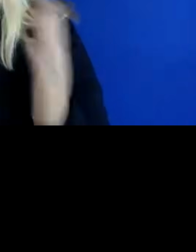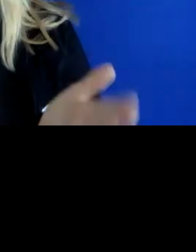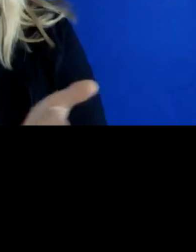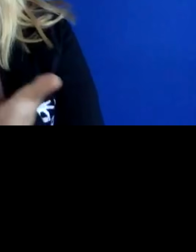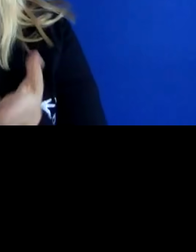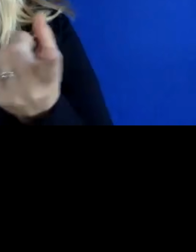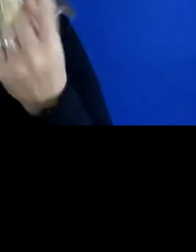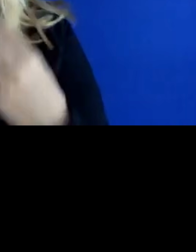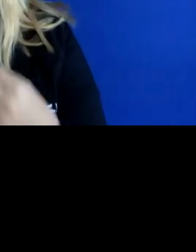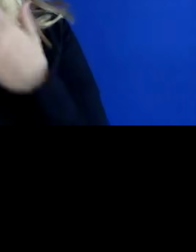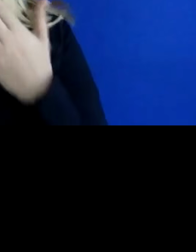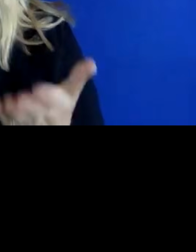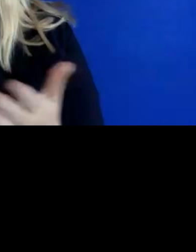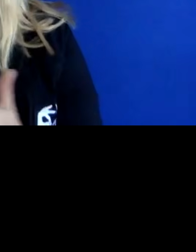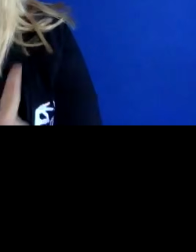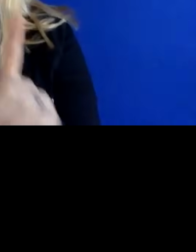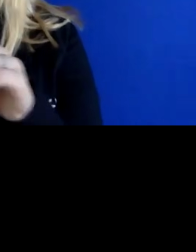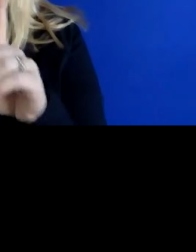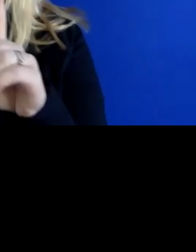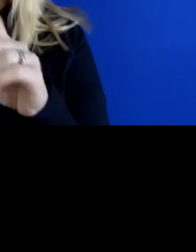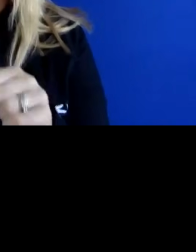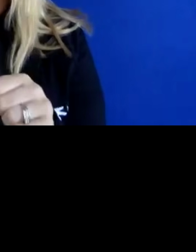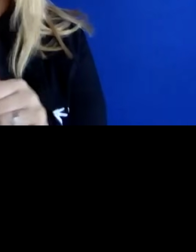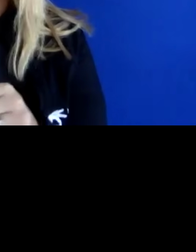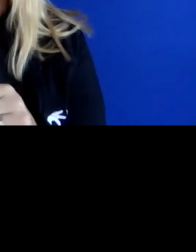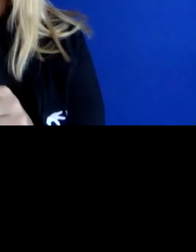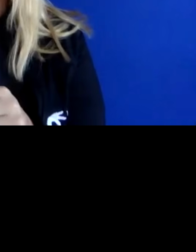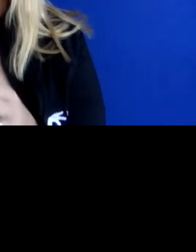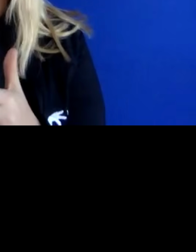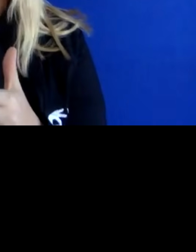And a quick reminder that our next event is going to be